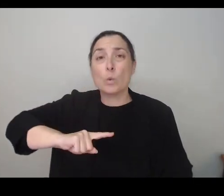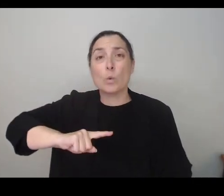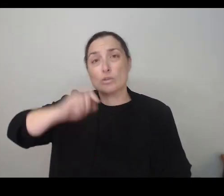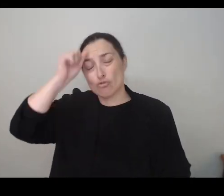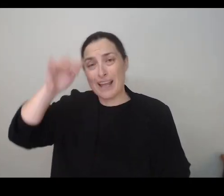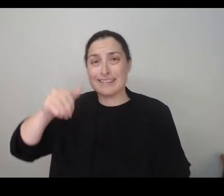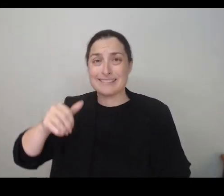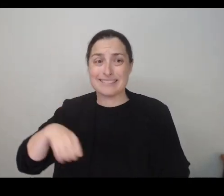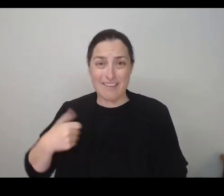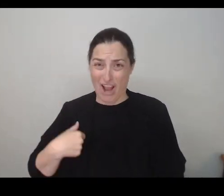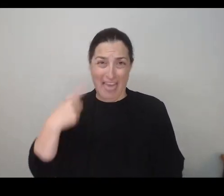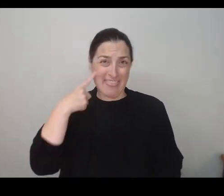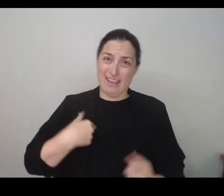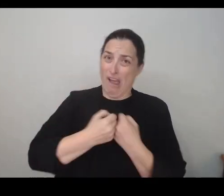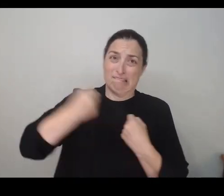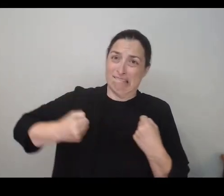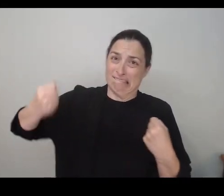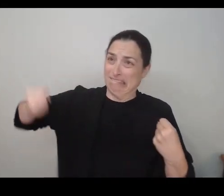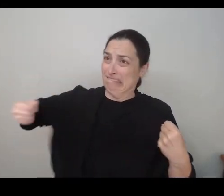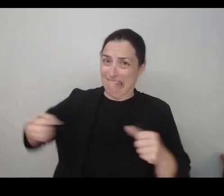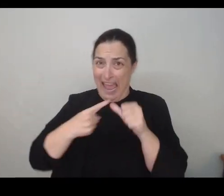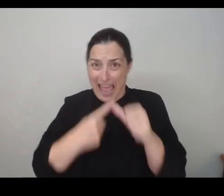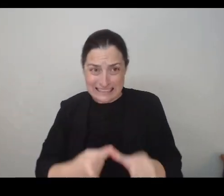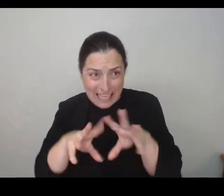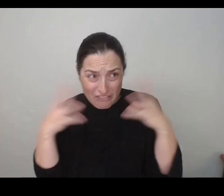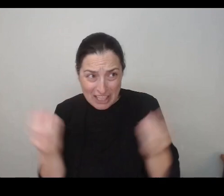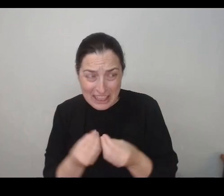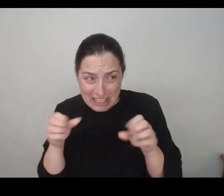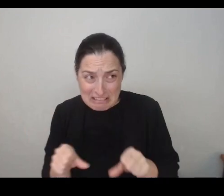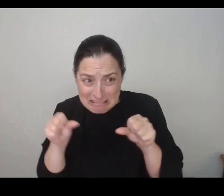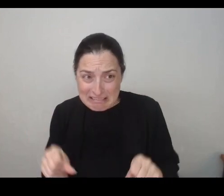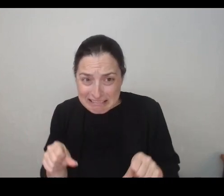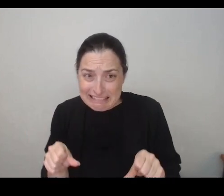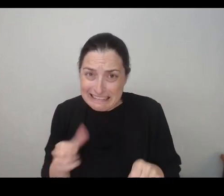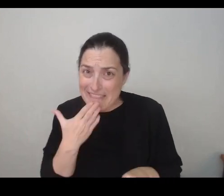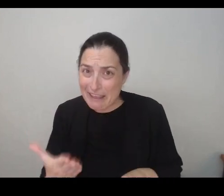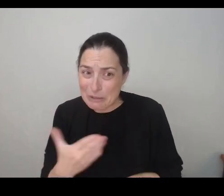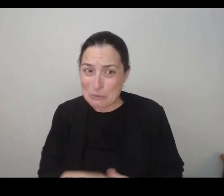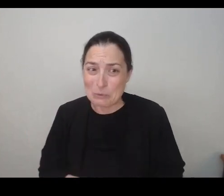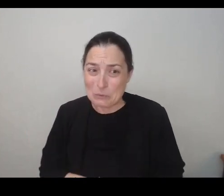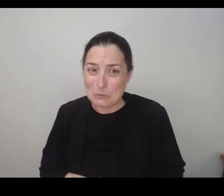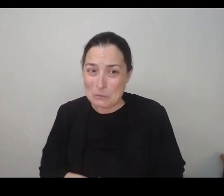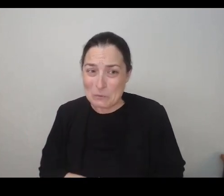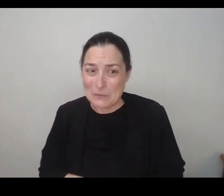Did I reply to all the questions? Okay, thank you. (audience applauds)